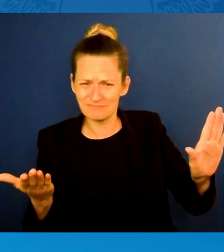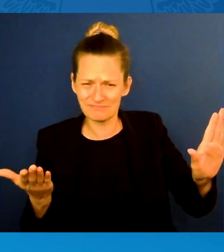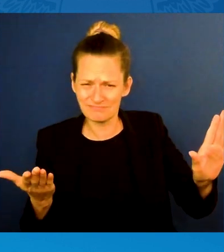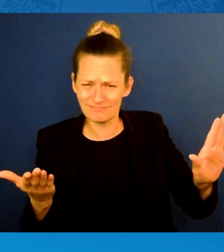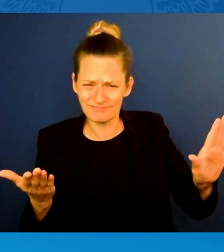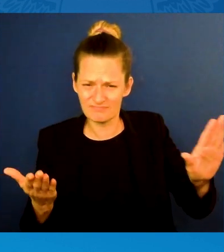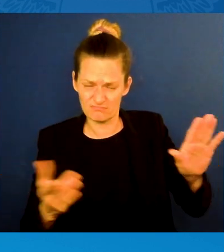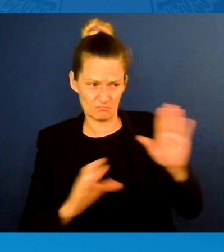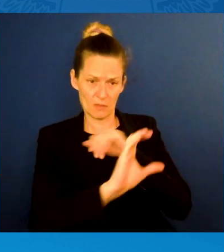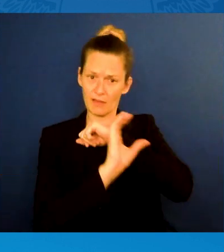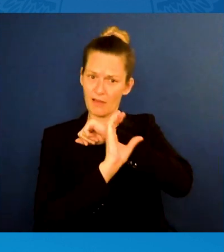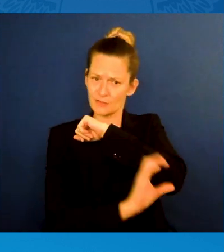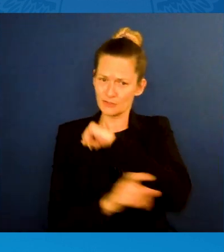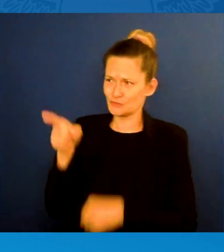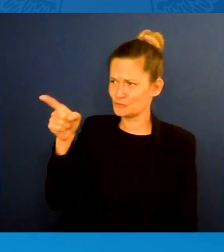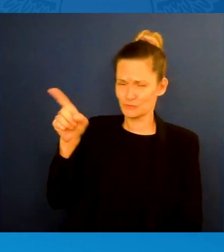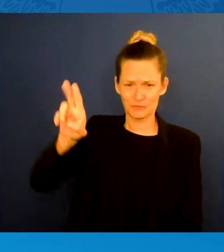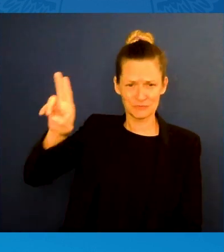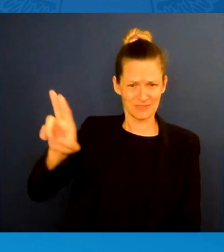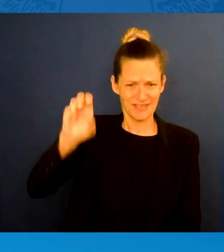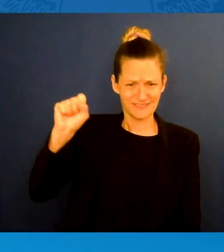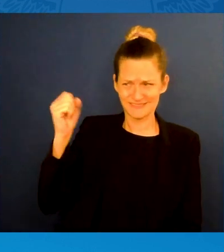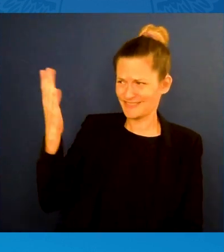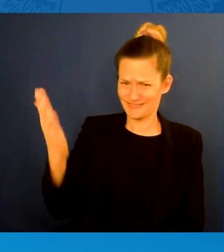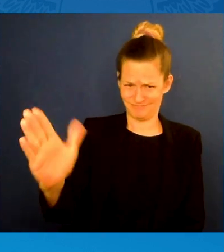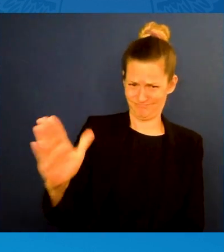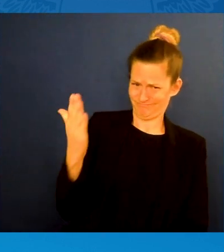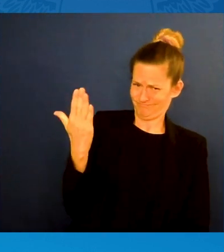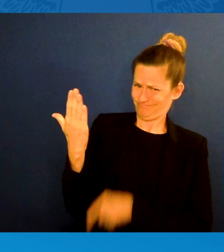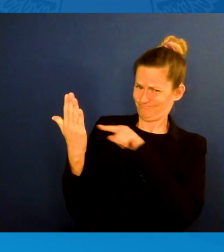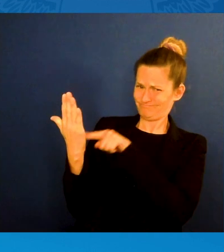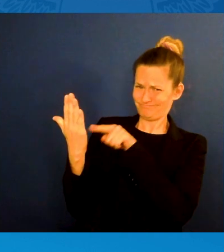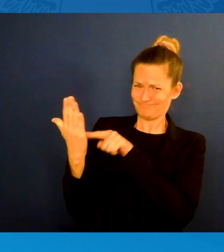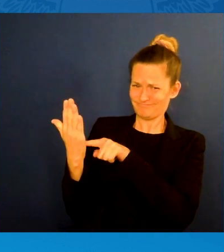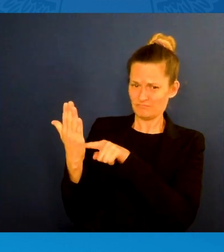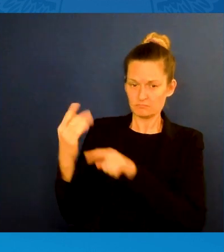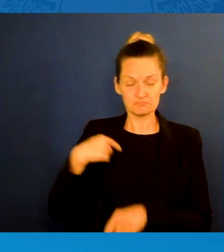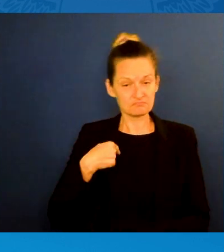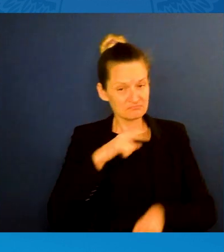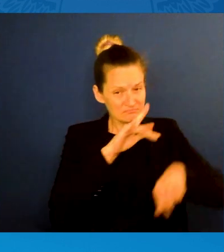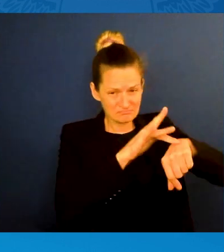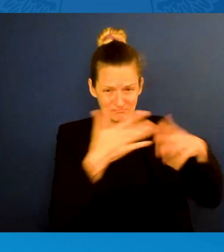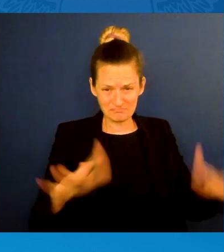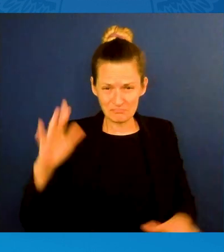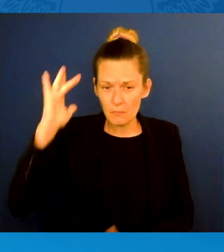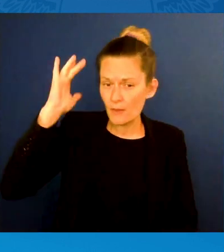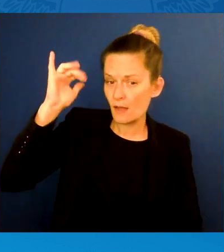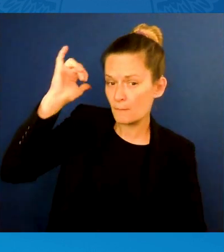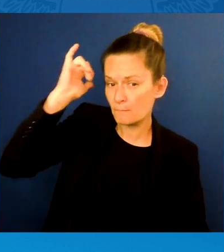I was in Buffalo. I attended one of the funerals. We have seen the massacre of 19 babies